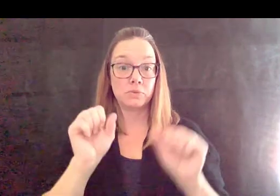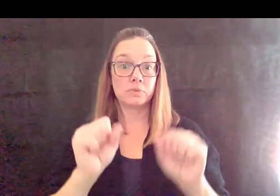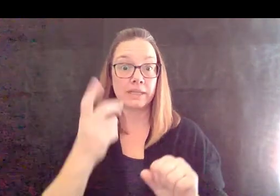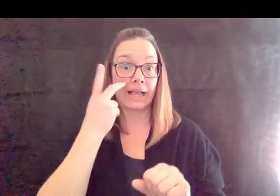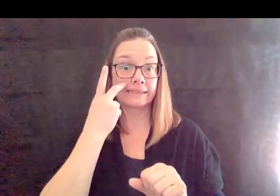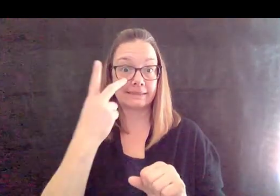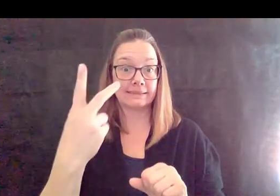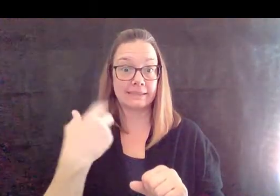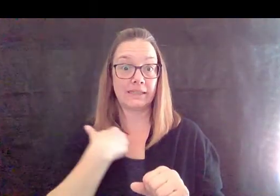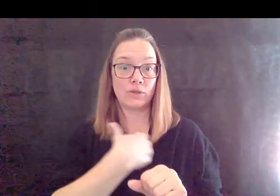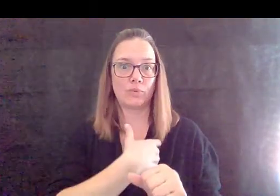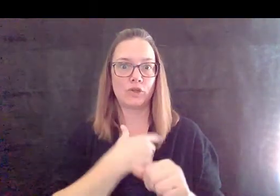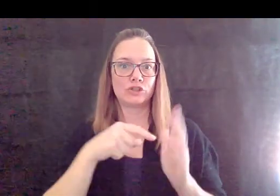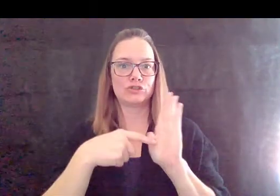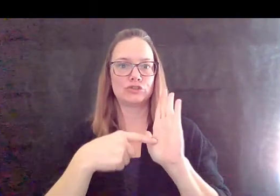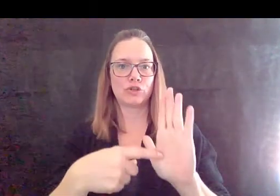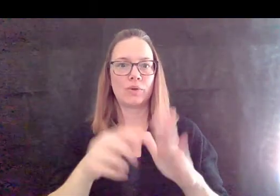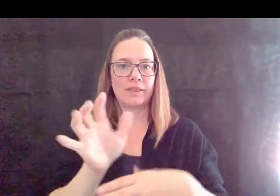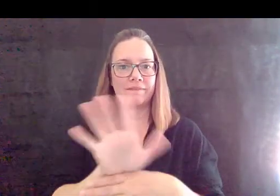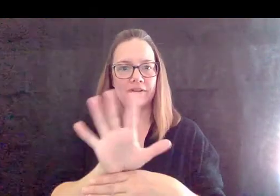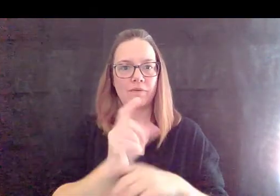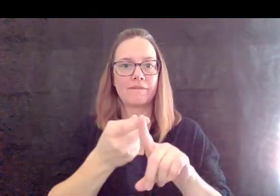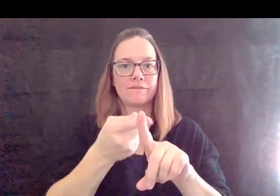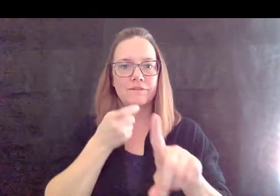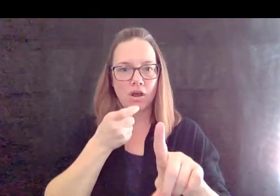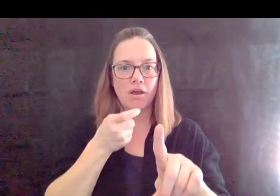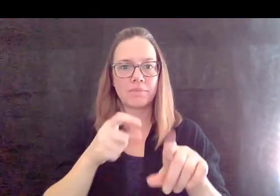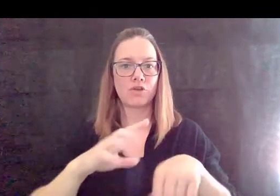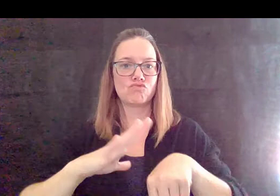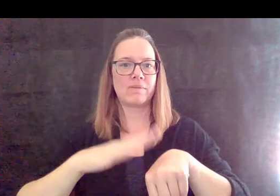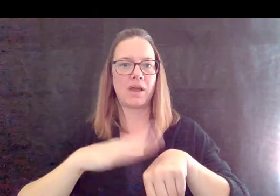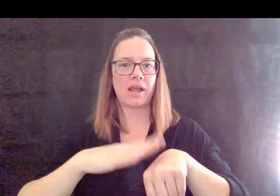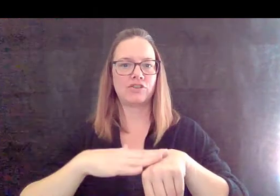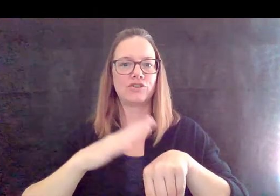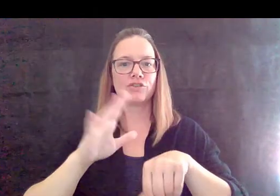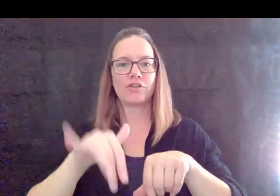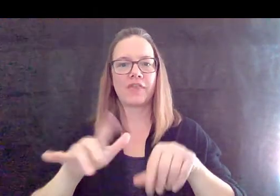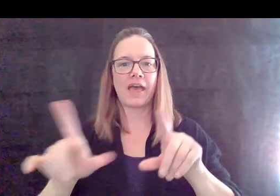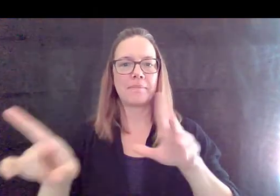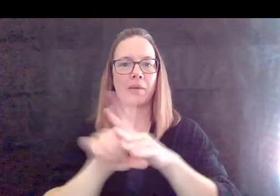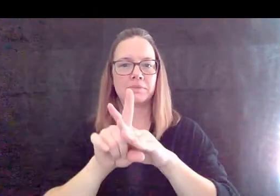All right. And so you can see, we're playing these videos from a reminder that pops up.